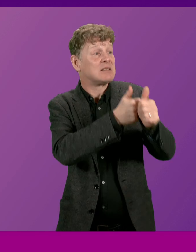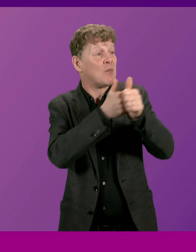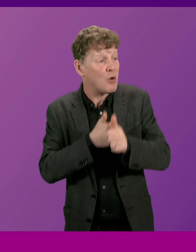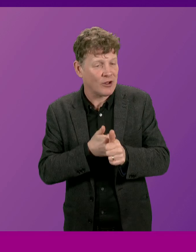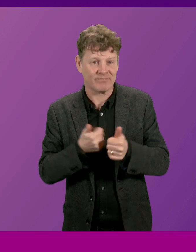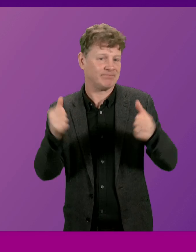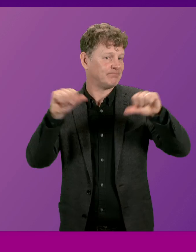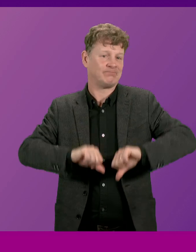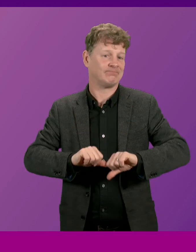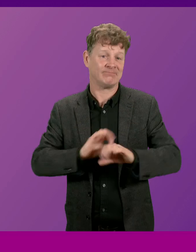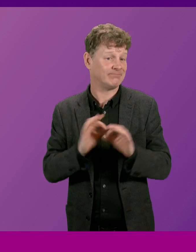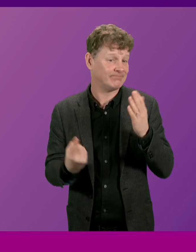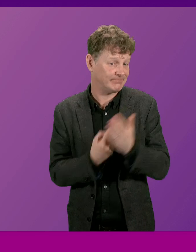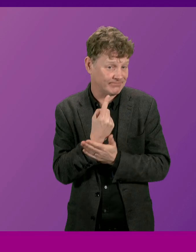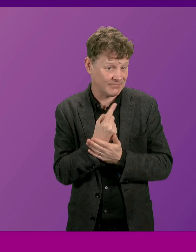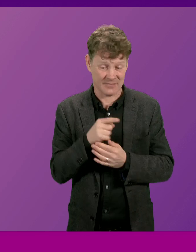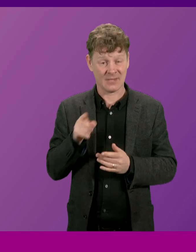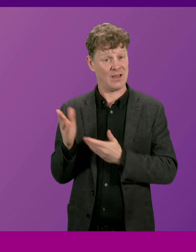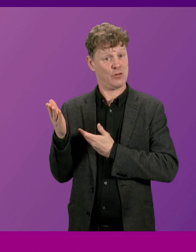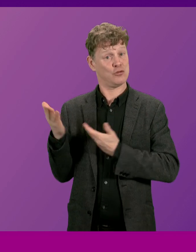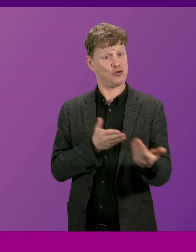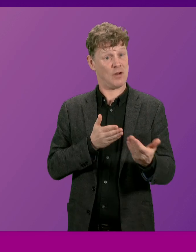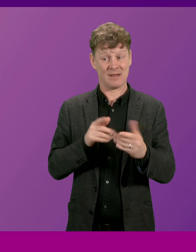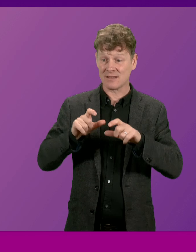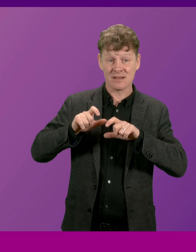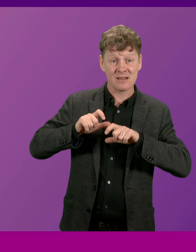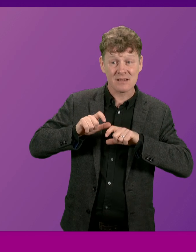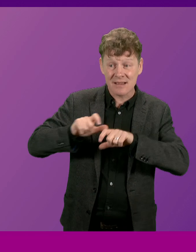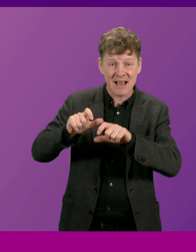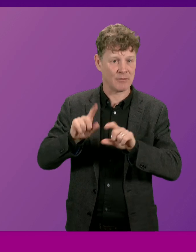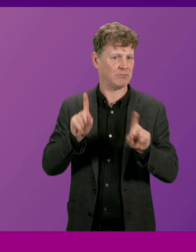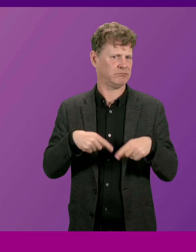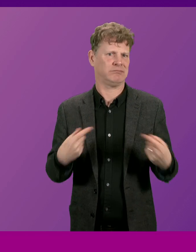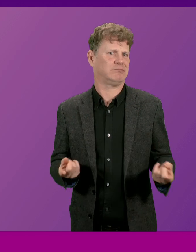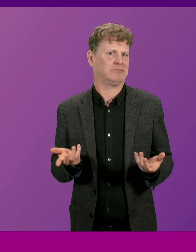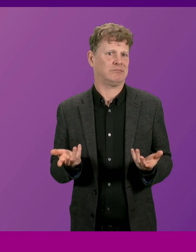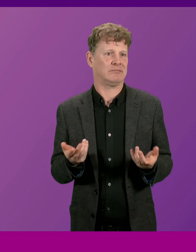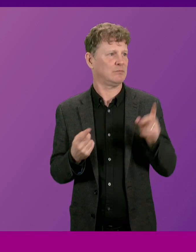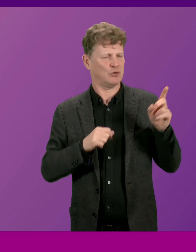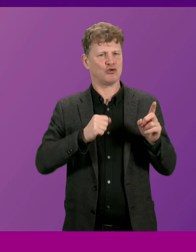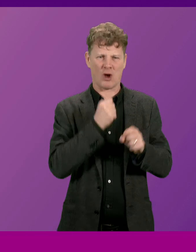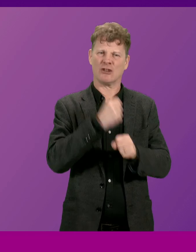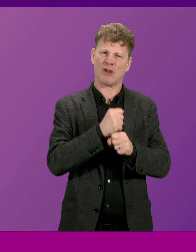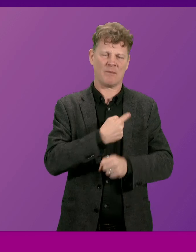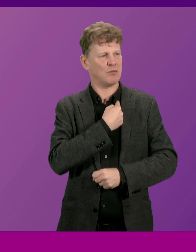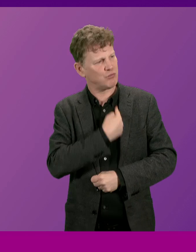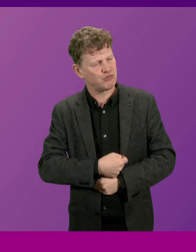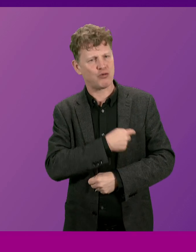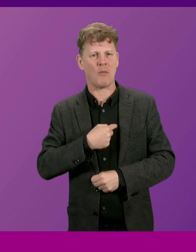Given that the sustainability of services is central to the Scottish Government’s commitment to keeping the Promise, and that the vital support to improve the lives of children, families and communities that is given by third